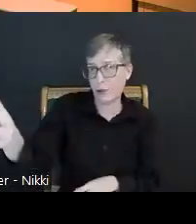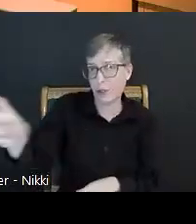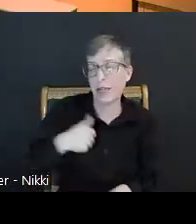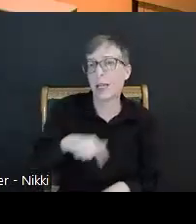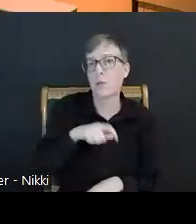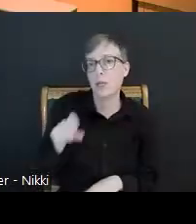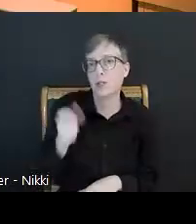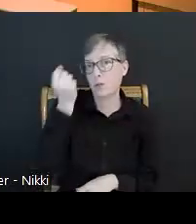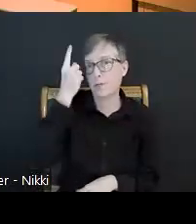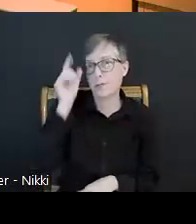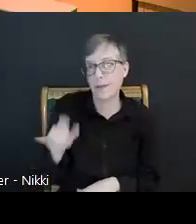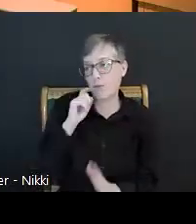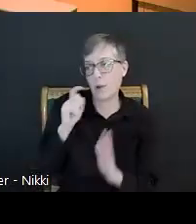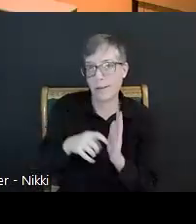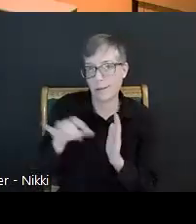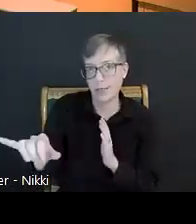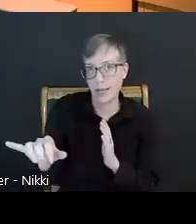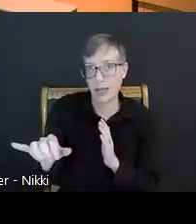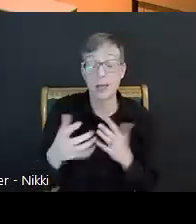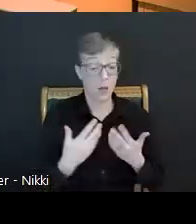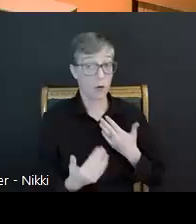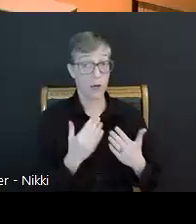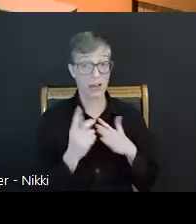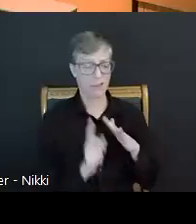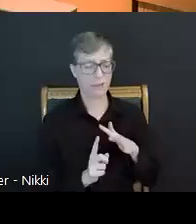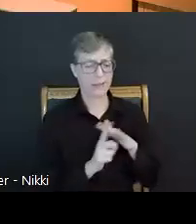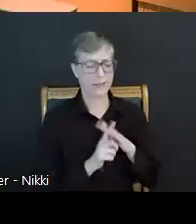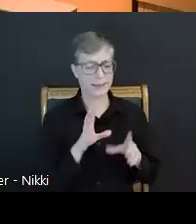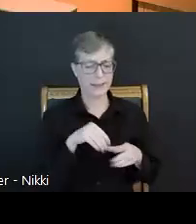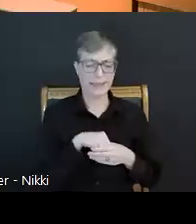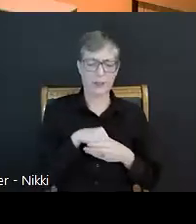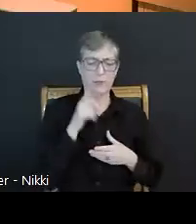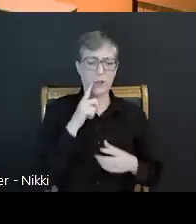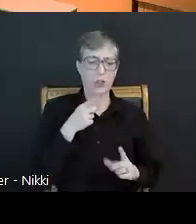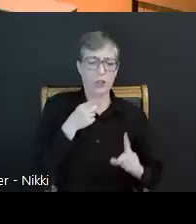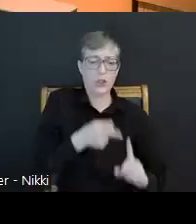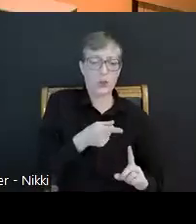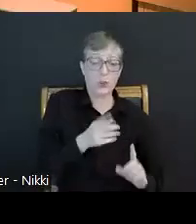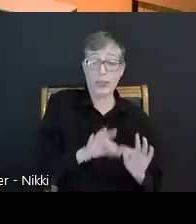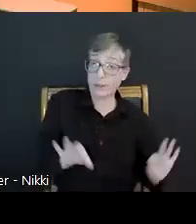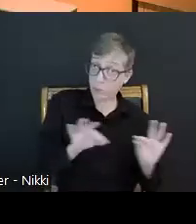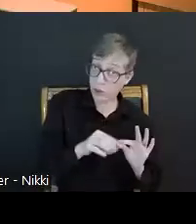for you as a provider is really really important and can be some of the barriers just kind of going